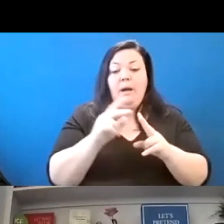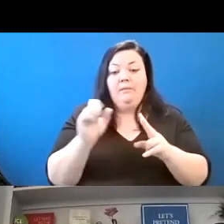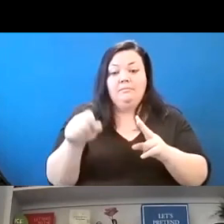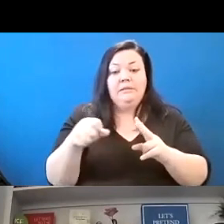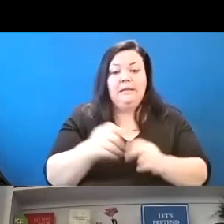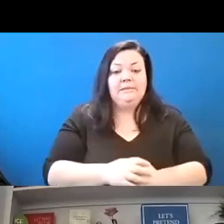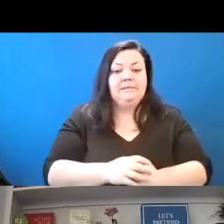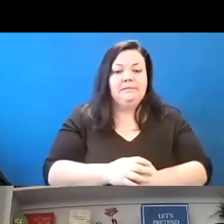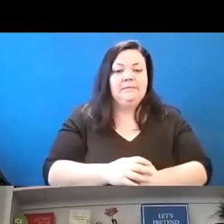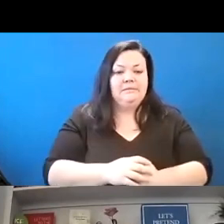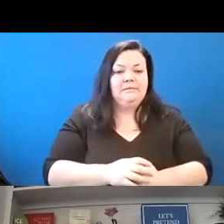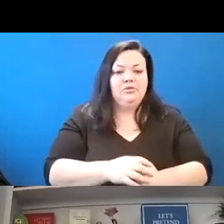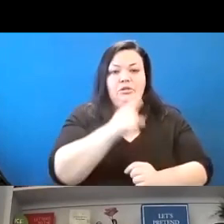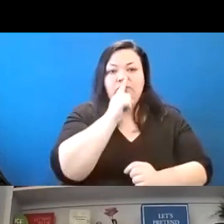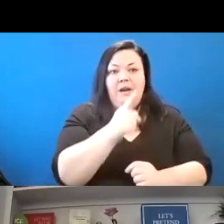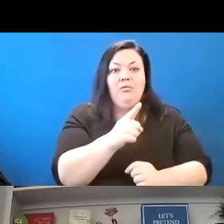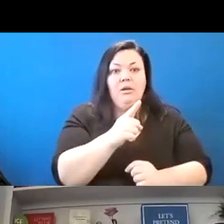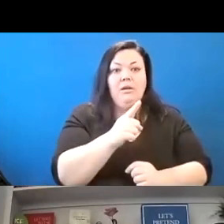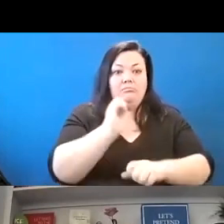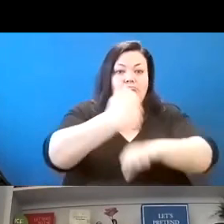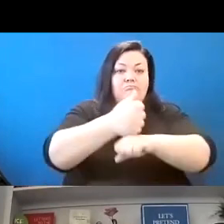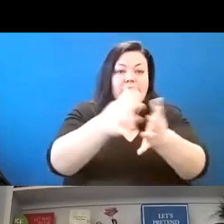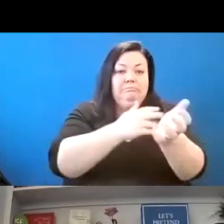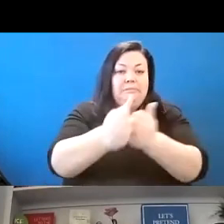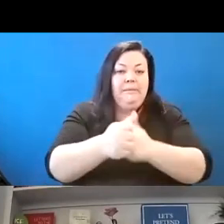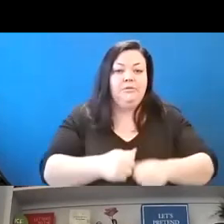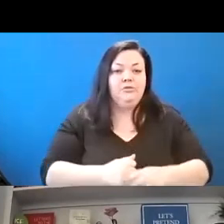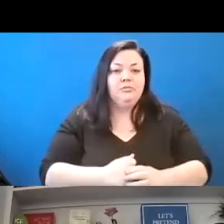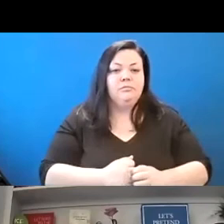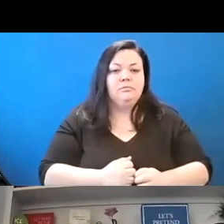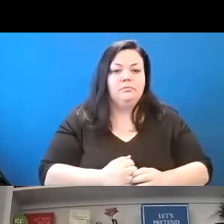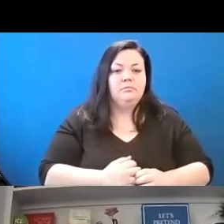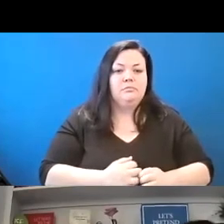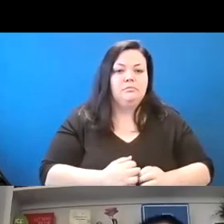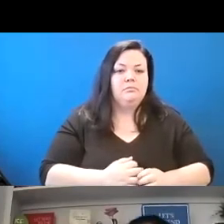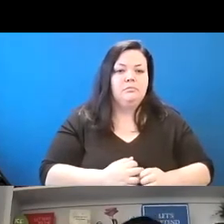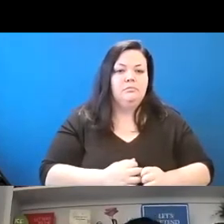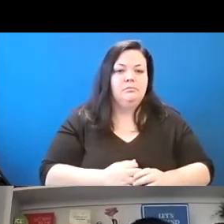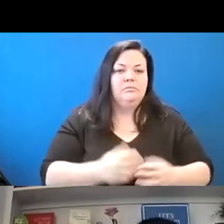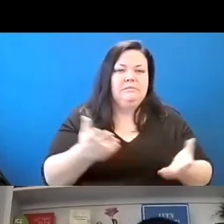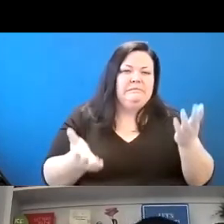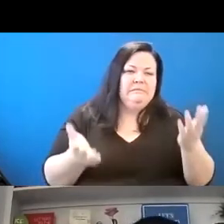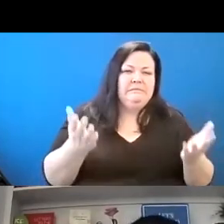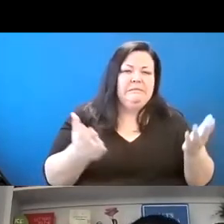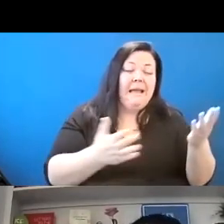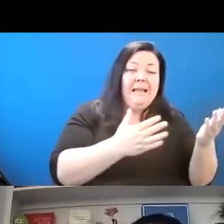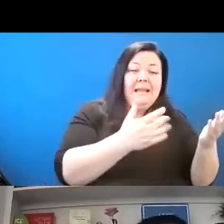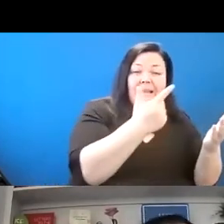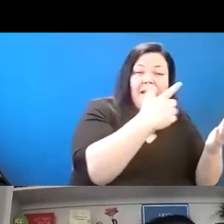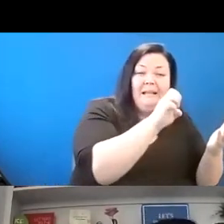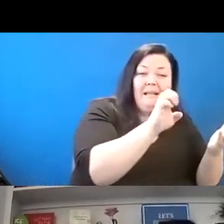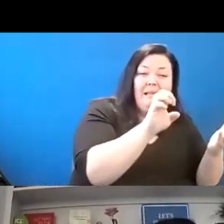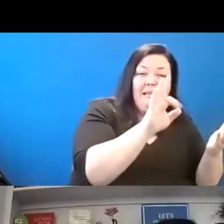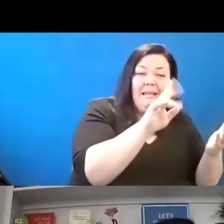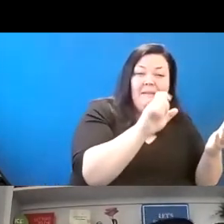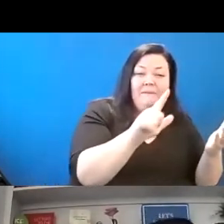creating some damage there sort of a toss between gleeful and joyful yes i have joy on there gleeful